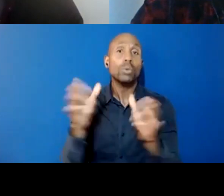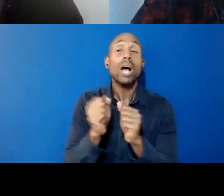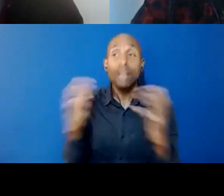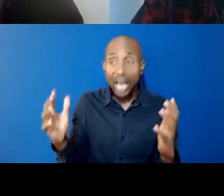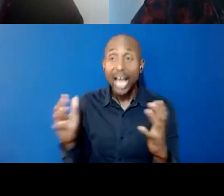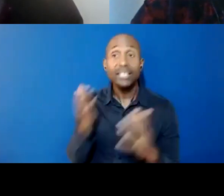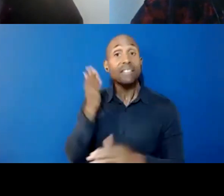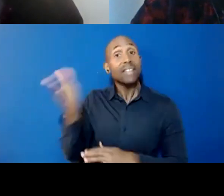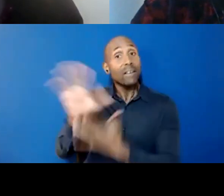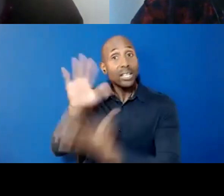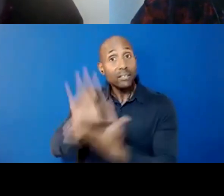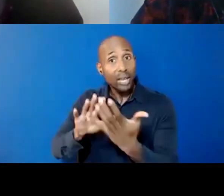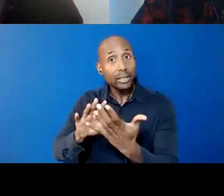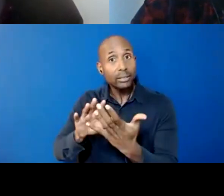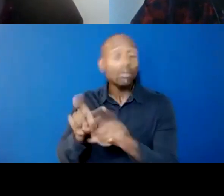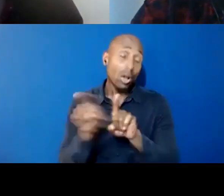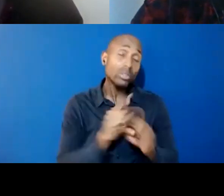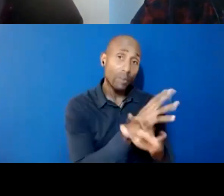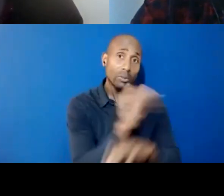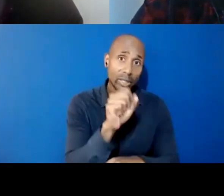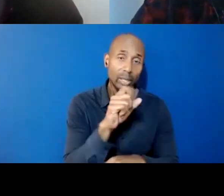Of course, not everything can be accomplished.